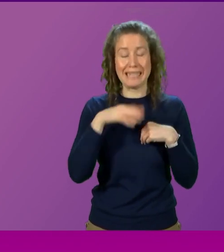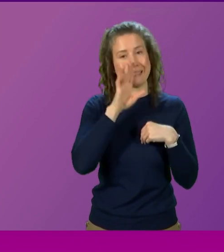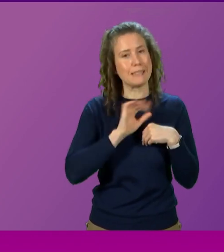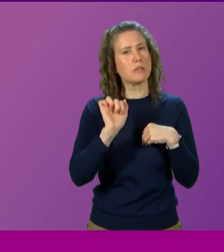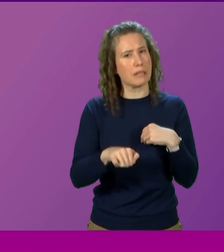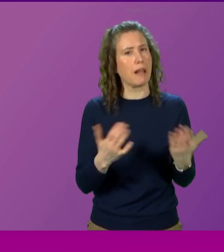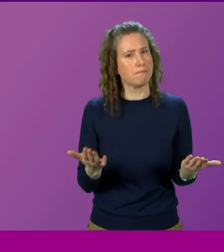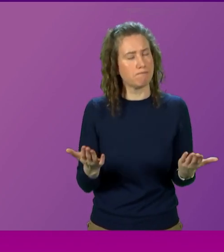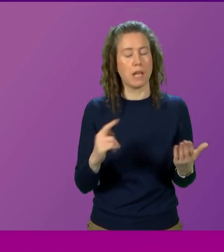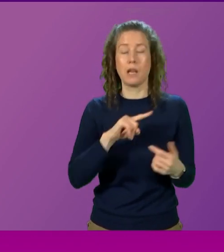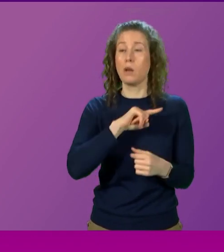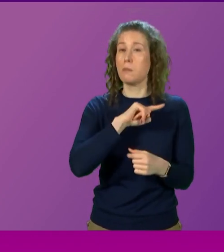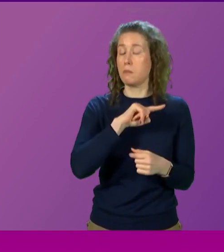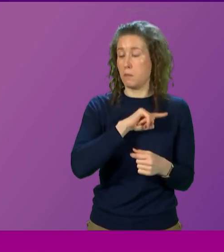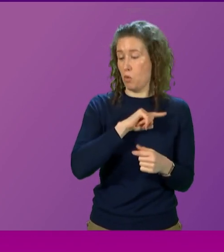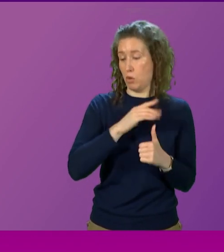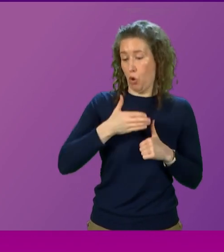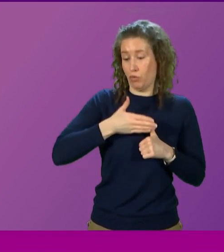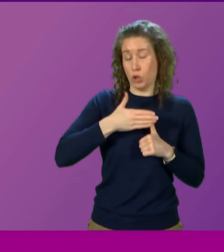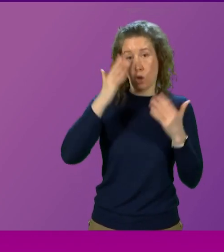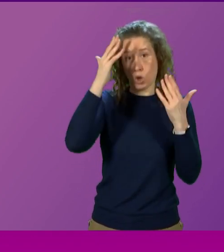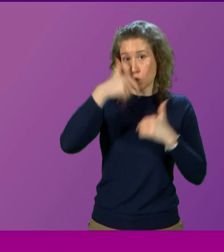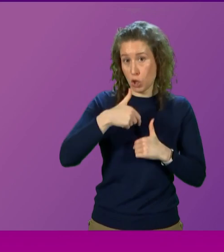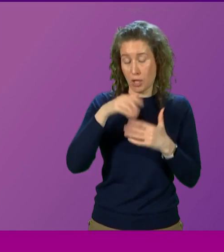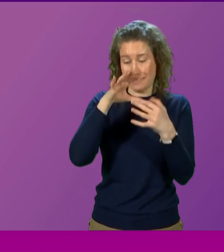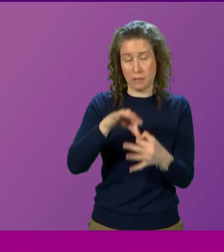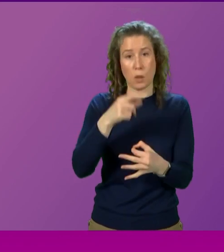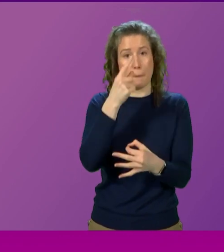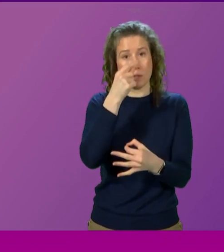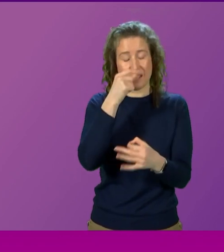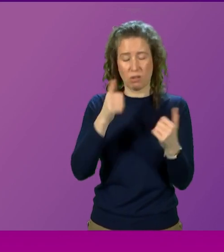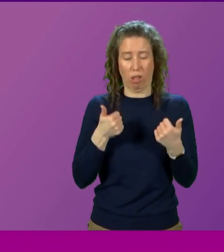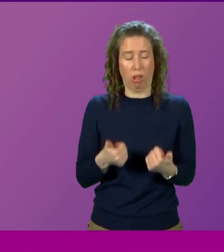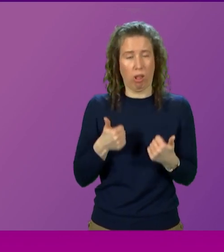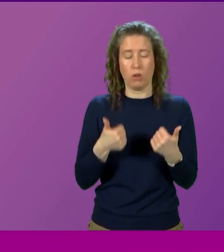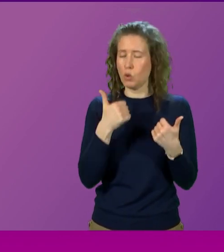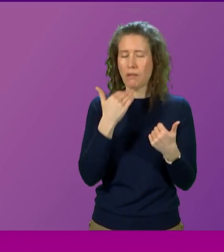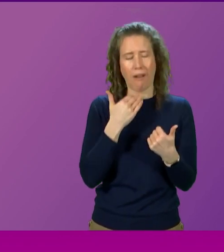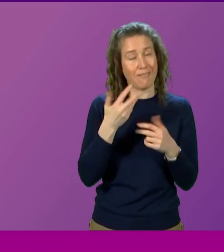It was because of original concerns about potentially substandard care that many of